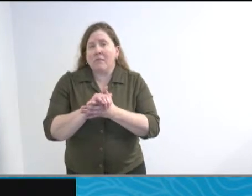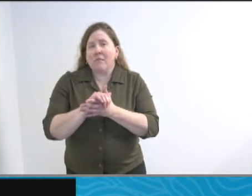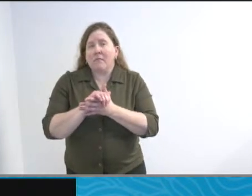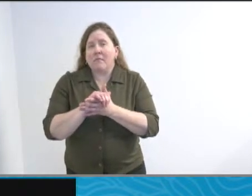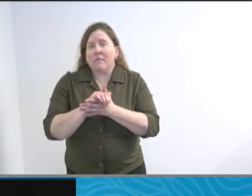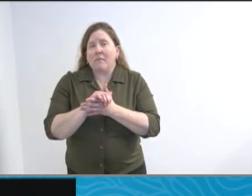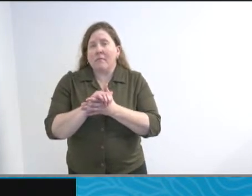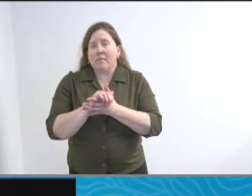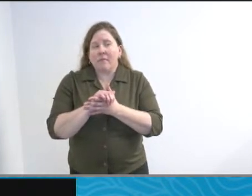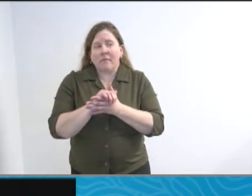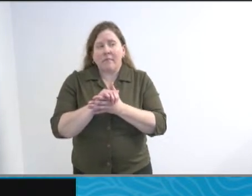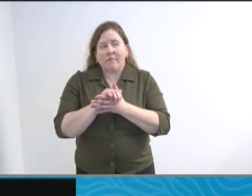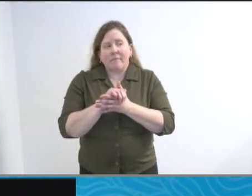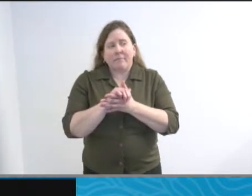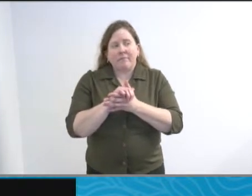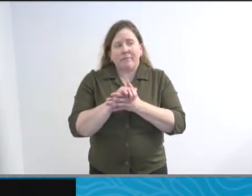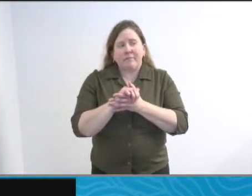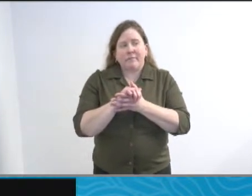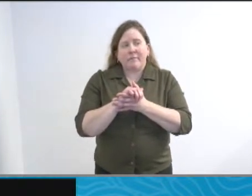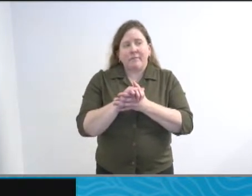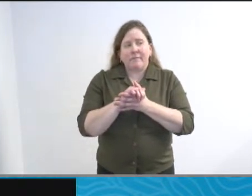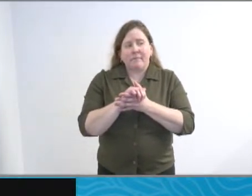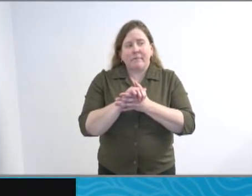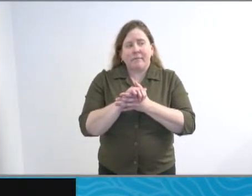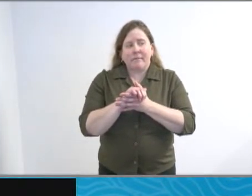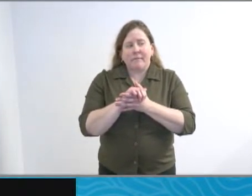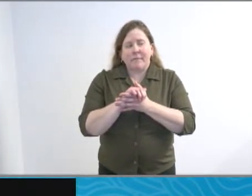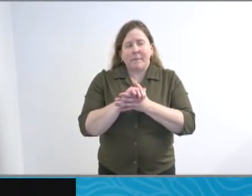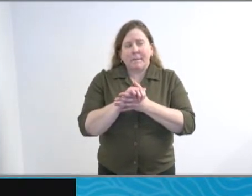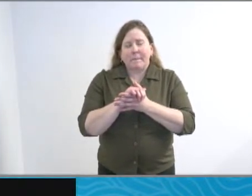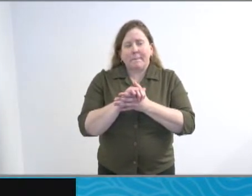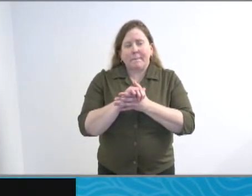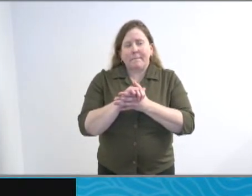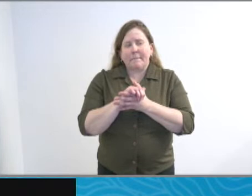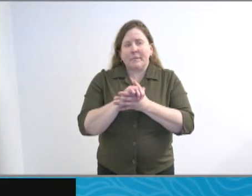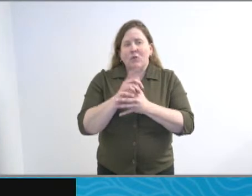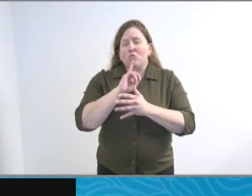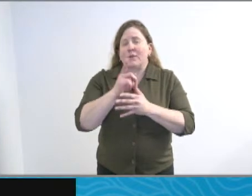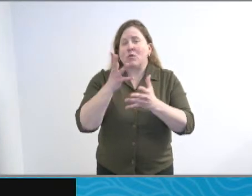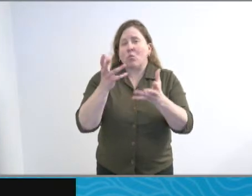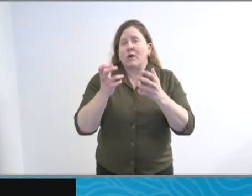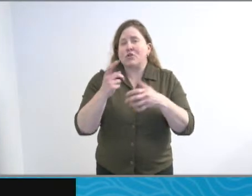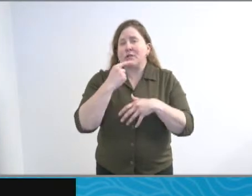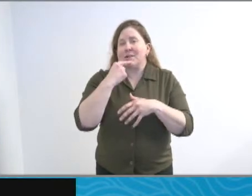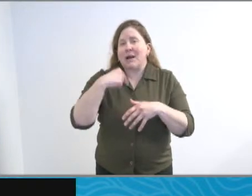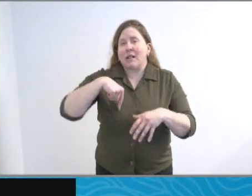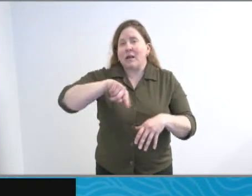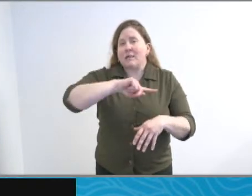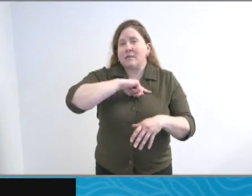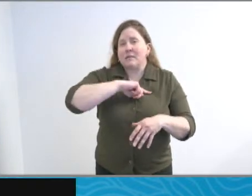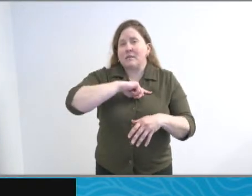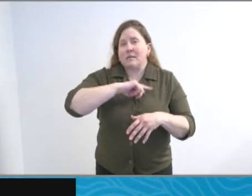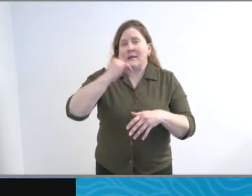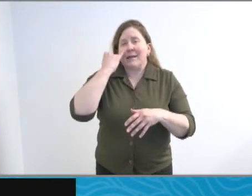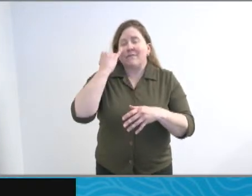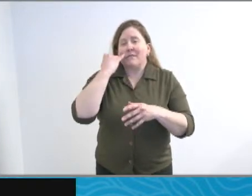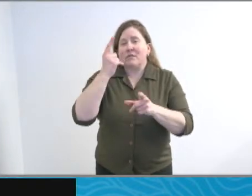the three portraits, our graduate adult in our systems. And we really want you to tell us if we are going in the right direction.